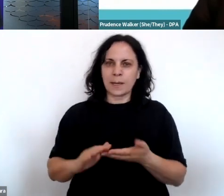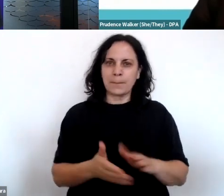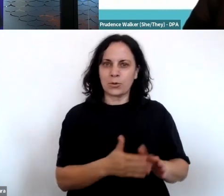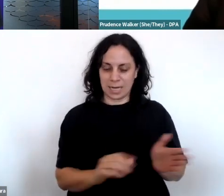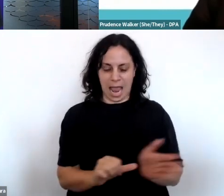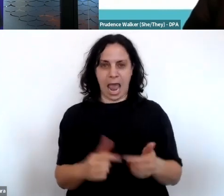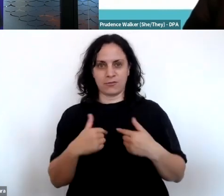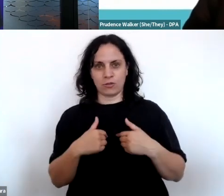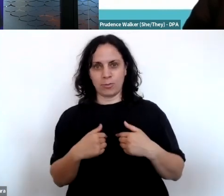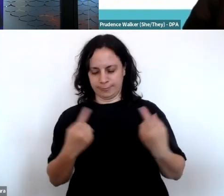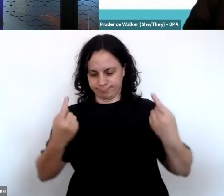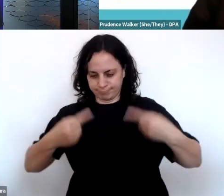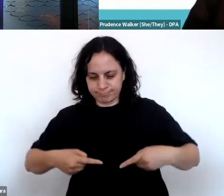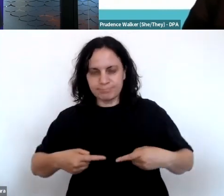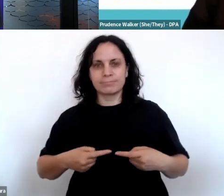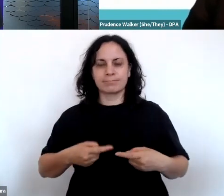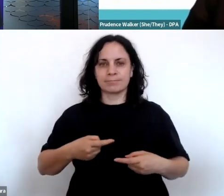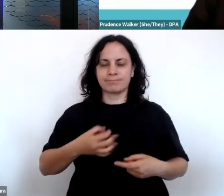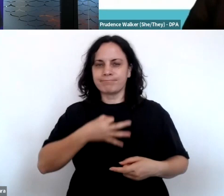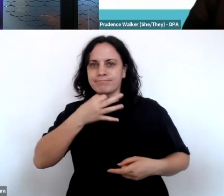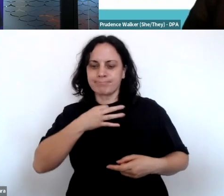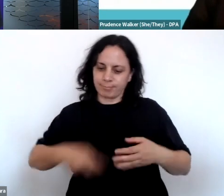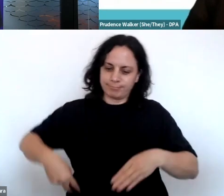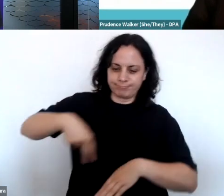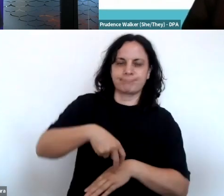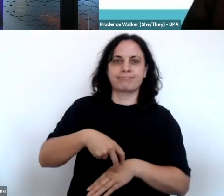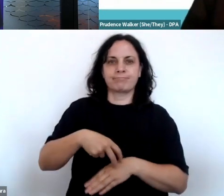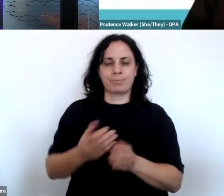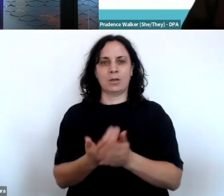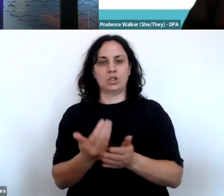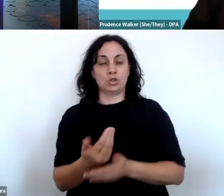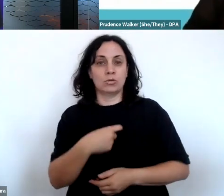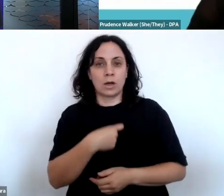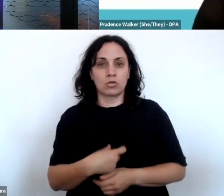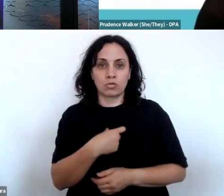but it was important for me as a disabled person to put myself forward, take this role,